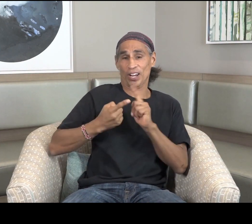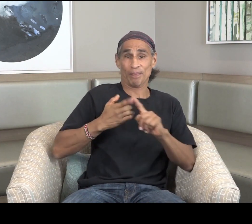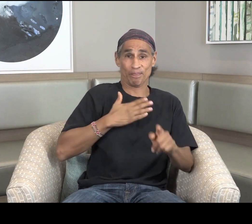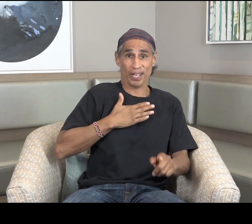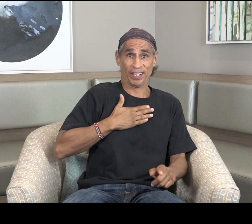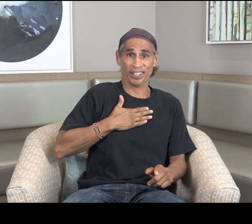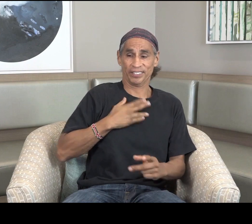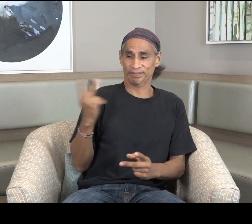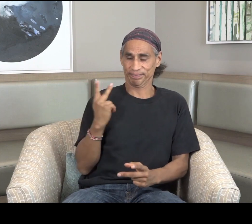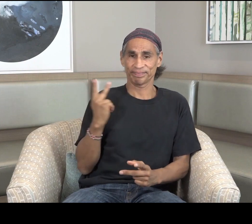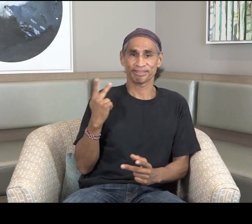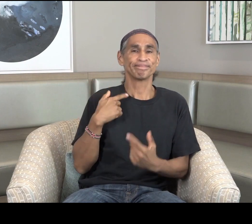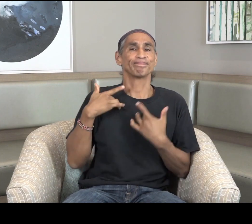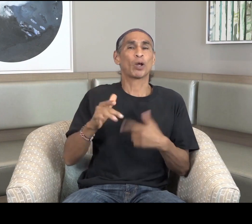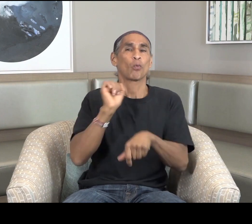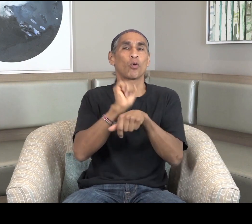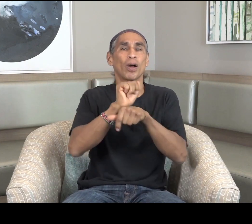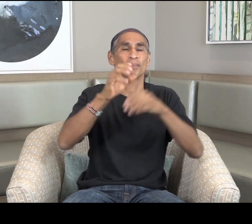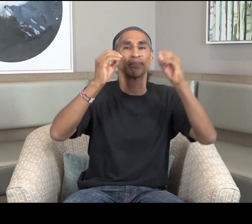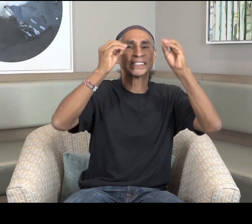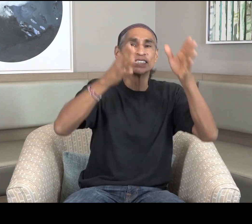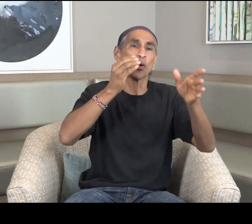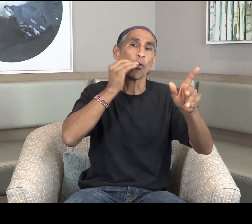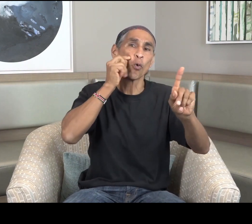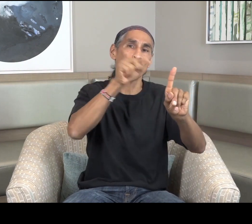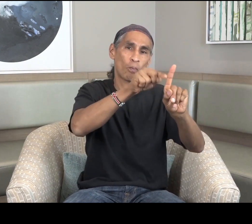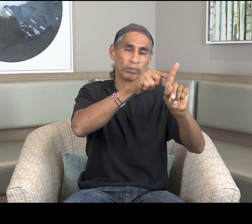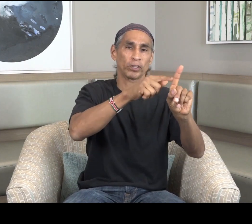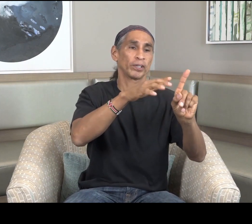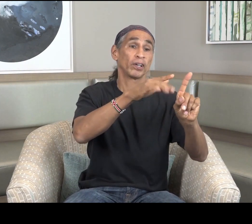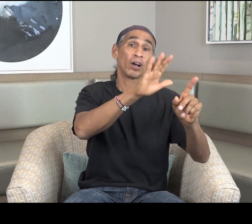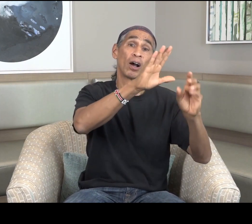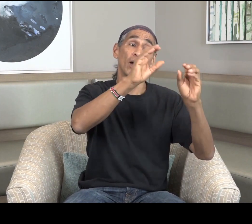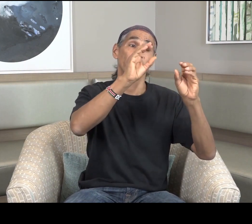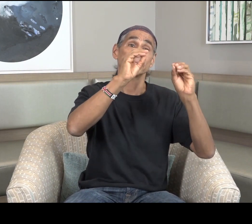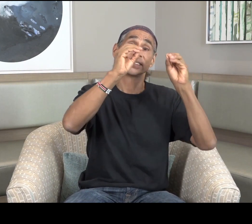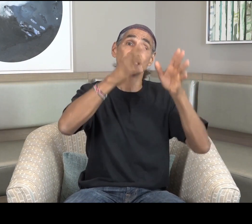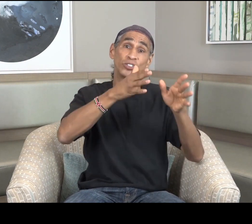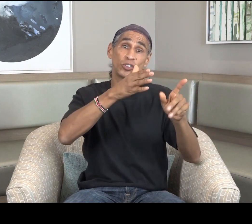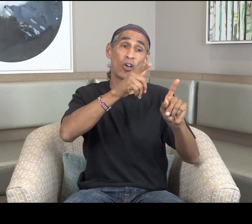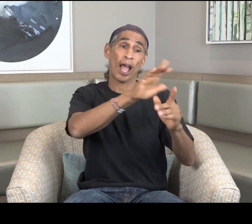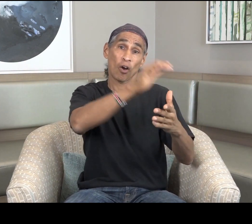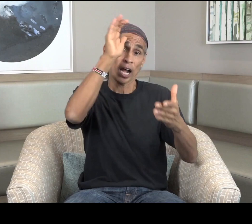and a friend of mine, both us we going to a teacher’s home.